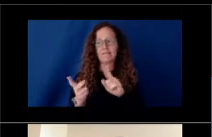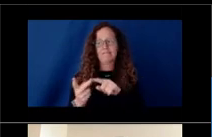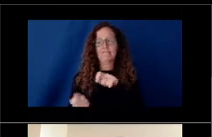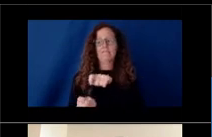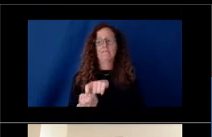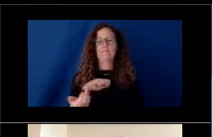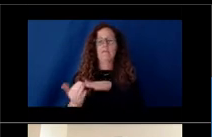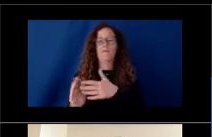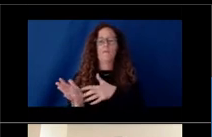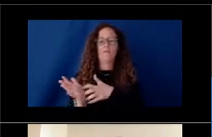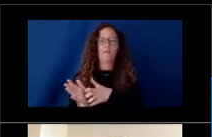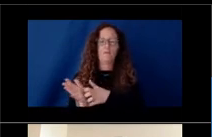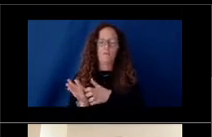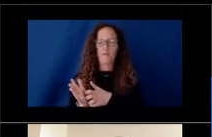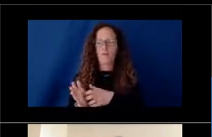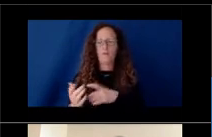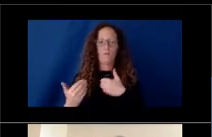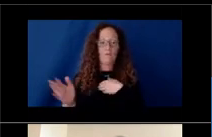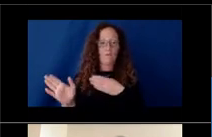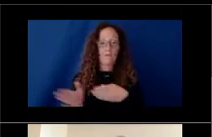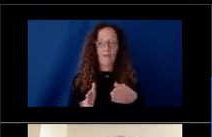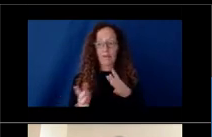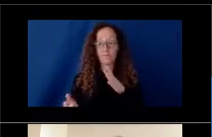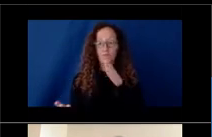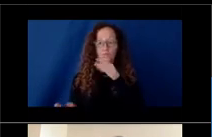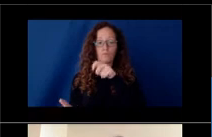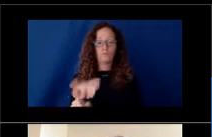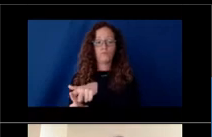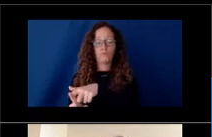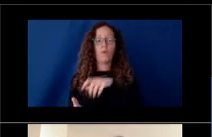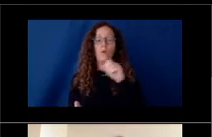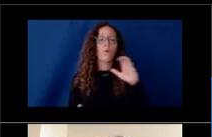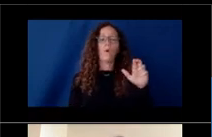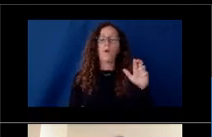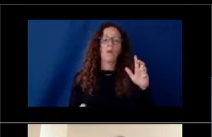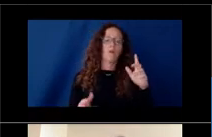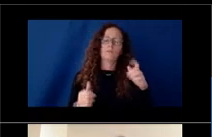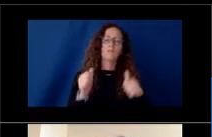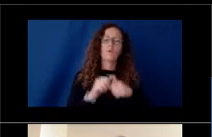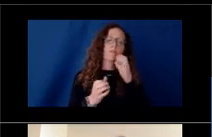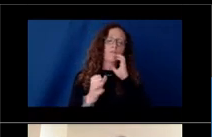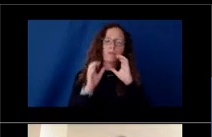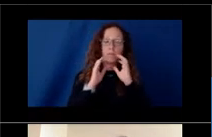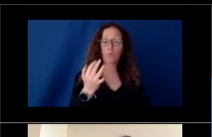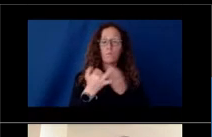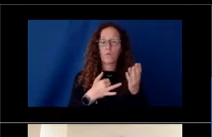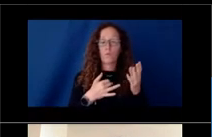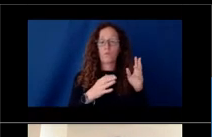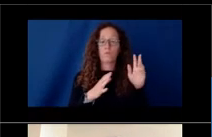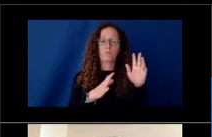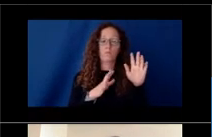or individuals, or communicate primarily through meteorologists and the website?